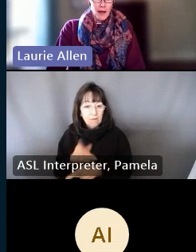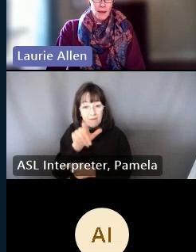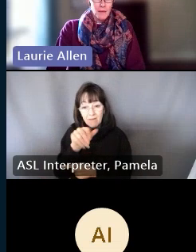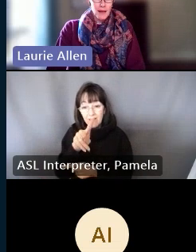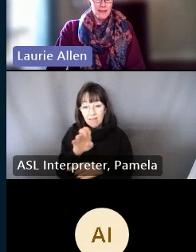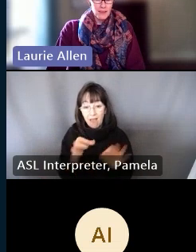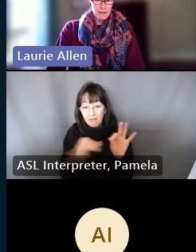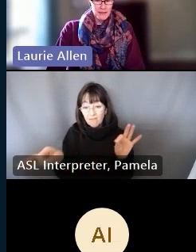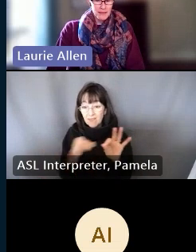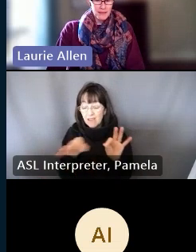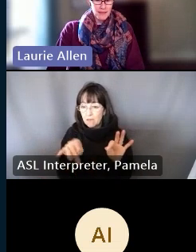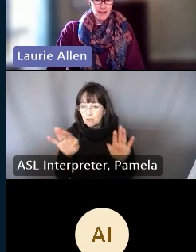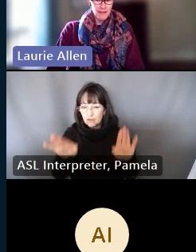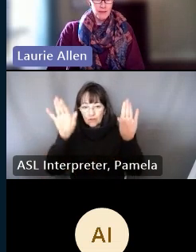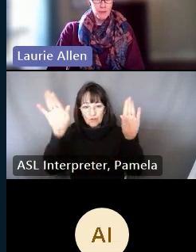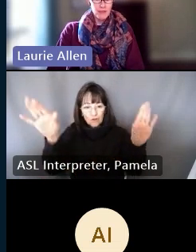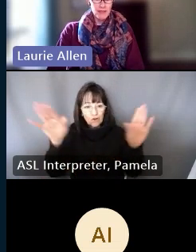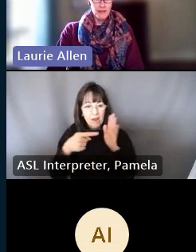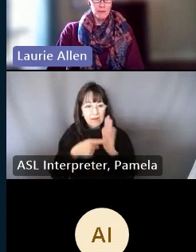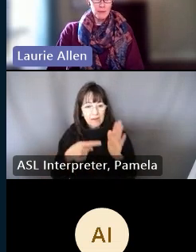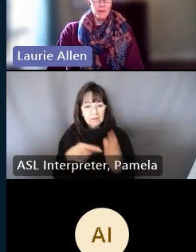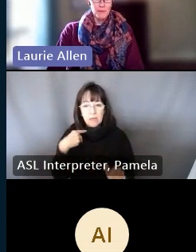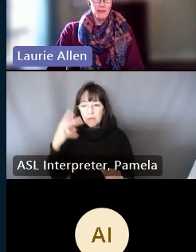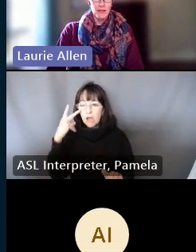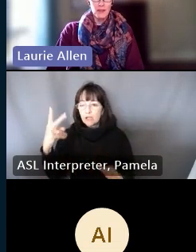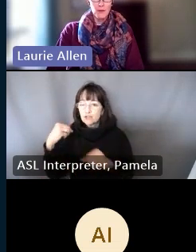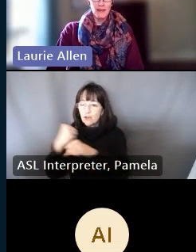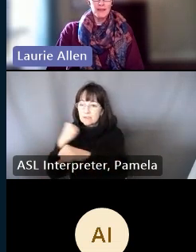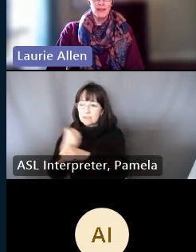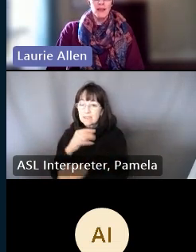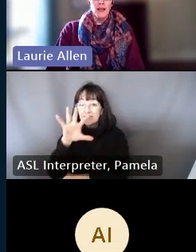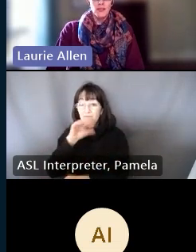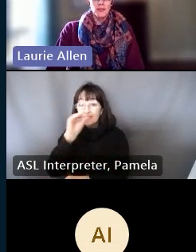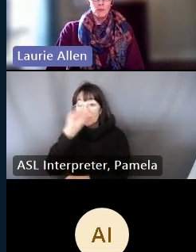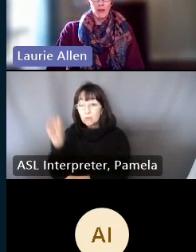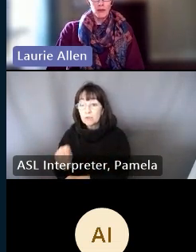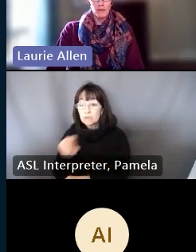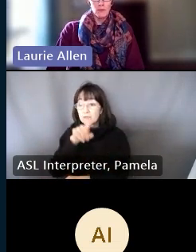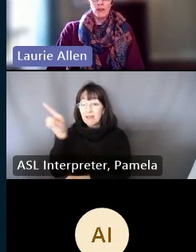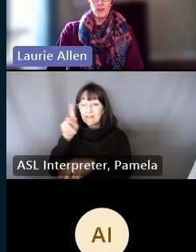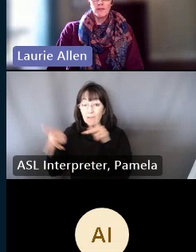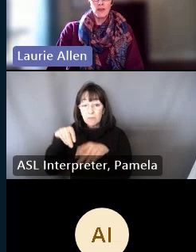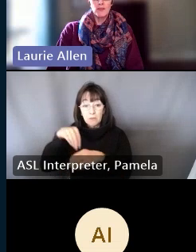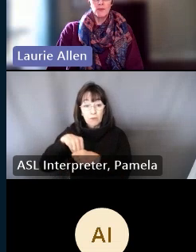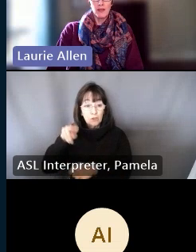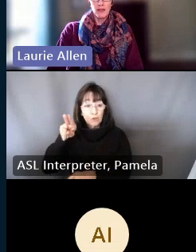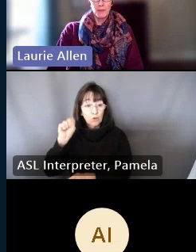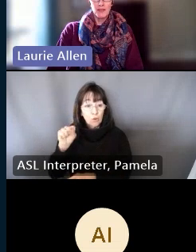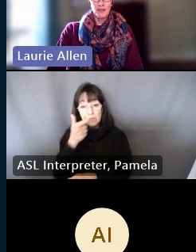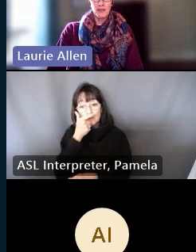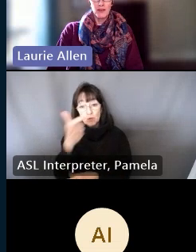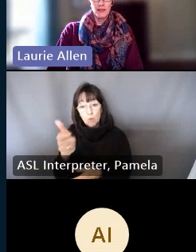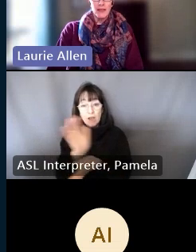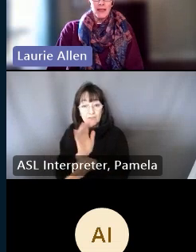I saw some statistics that 50% of people in the US watched videos with live captions turned on.